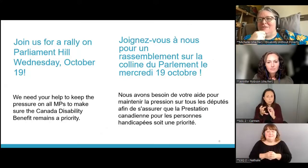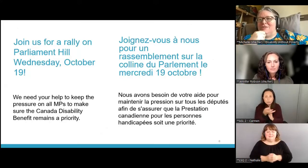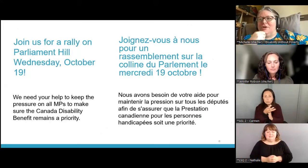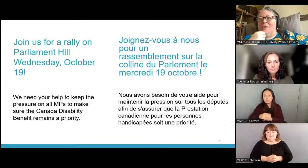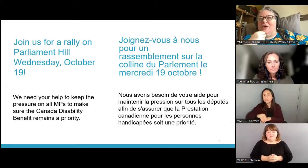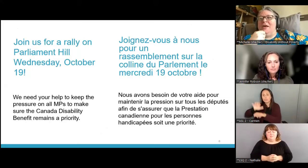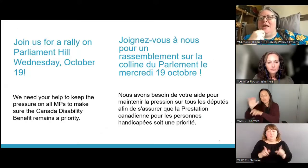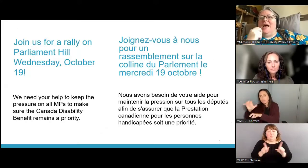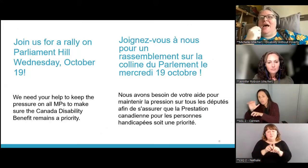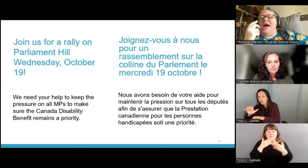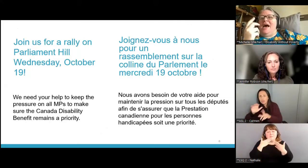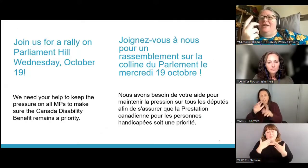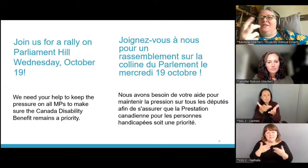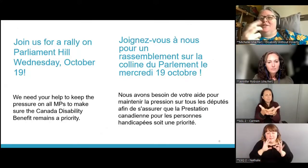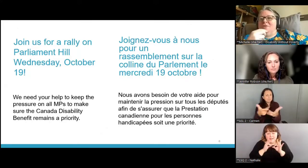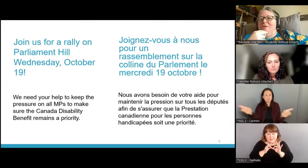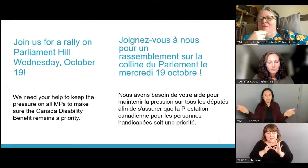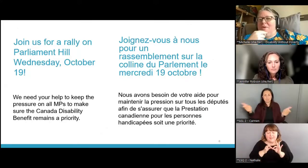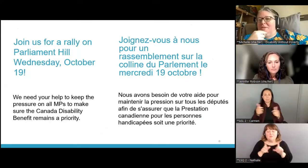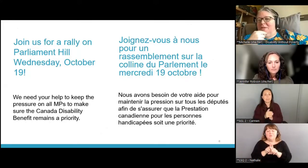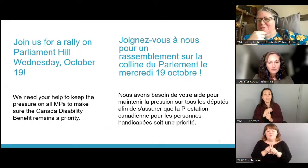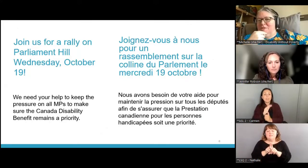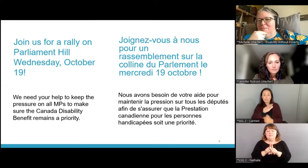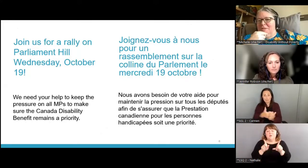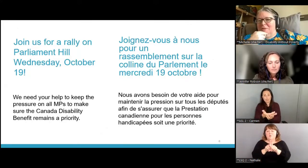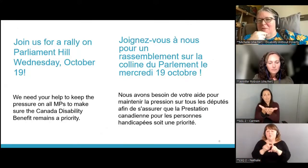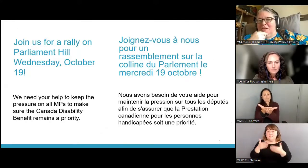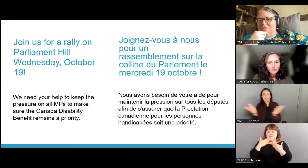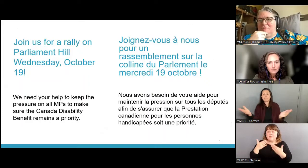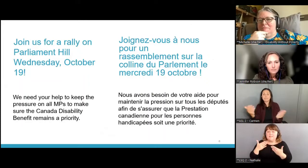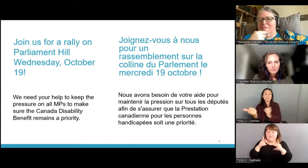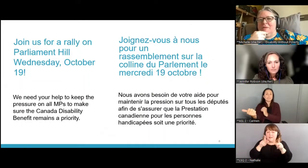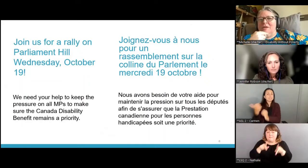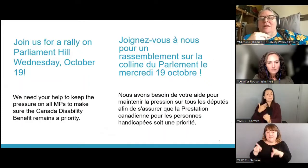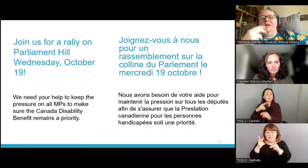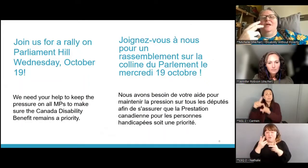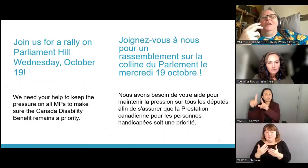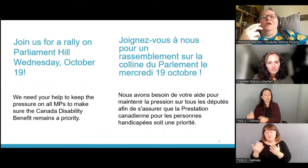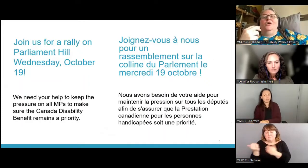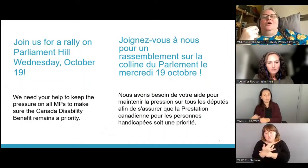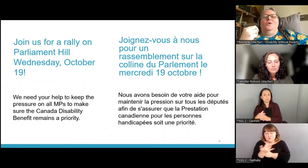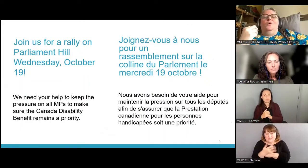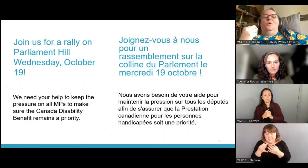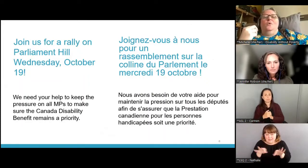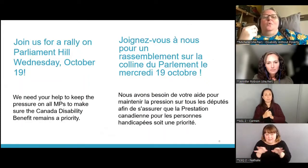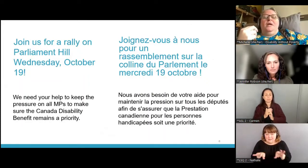AND SO ON AND TO EVERYBODY THAT SUBMITTED A QUESTION.